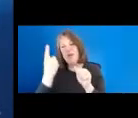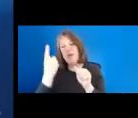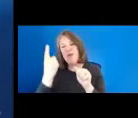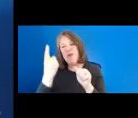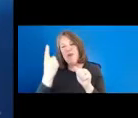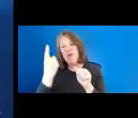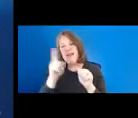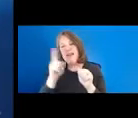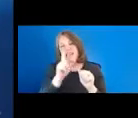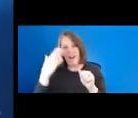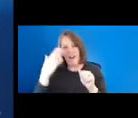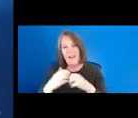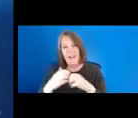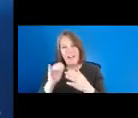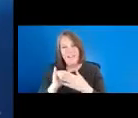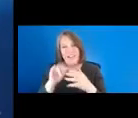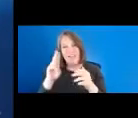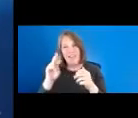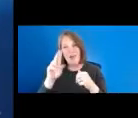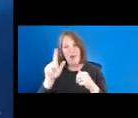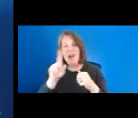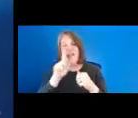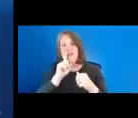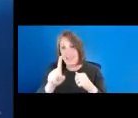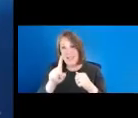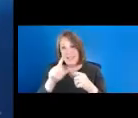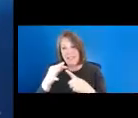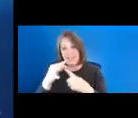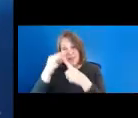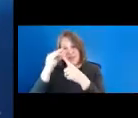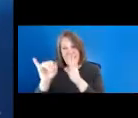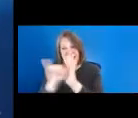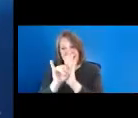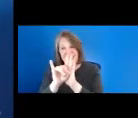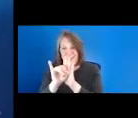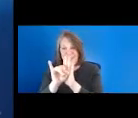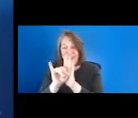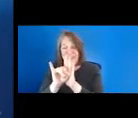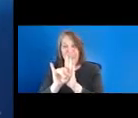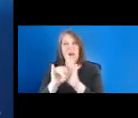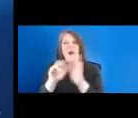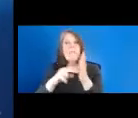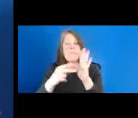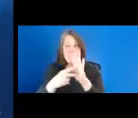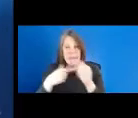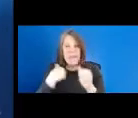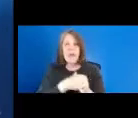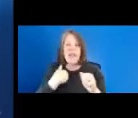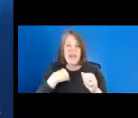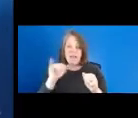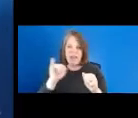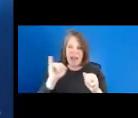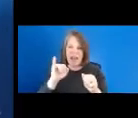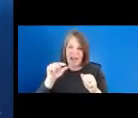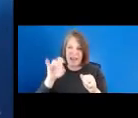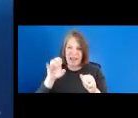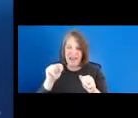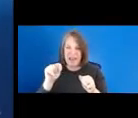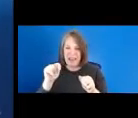of the fact that 16:33:48 the URL is the unique identifier, thus we have the get iPresentation button down here.